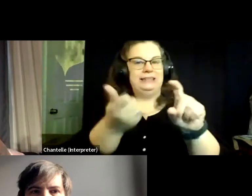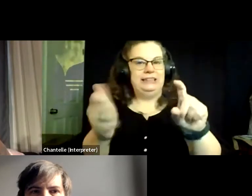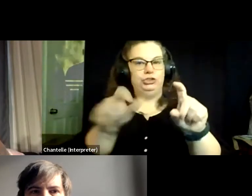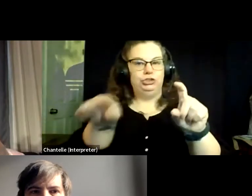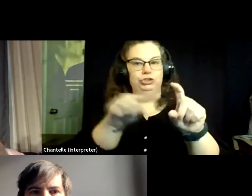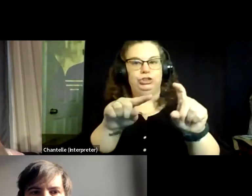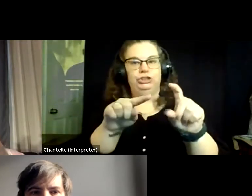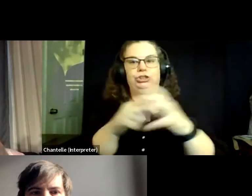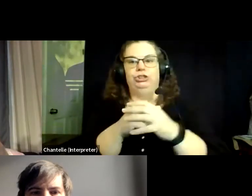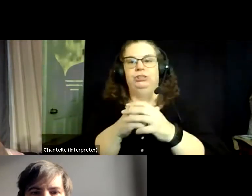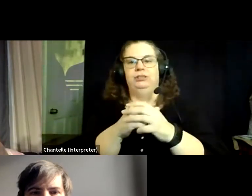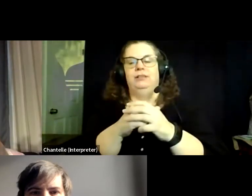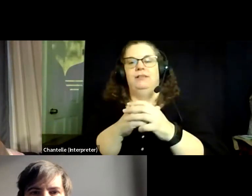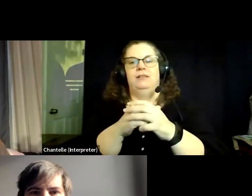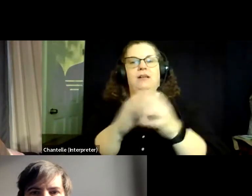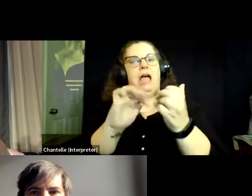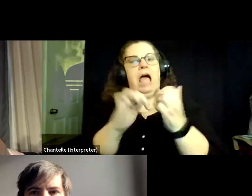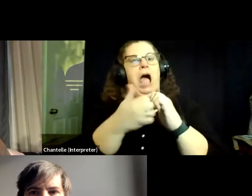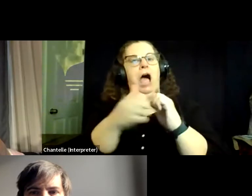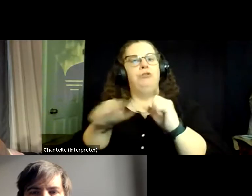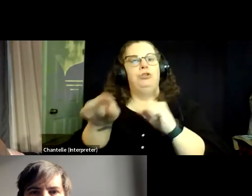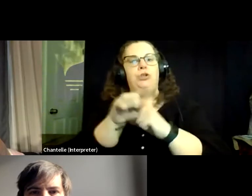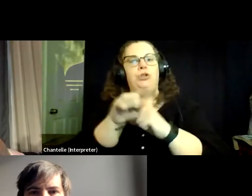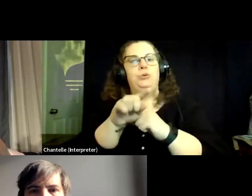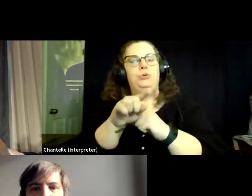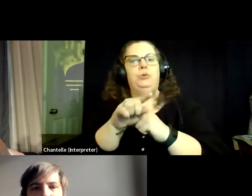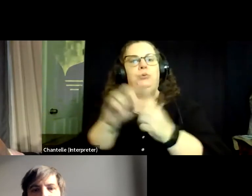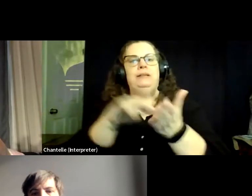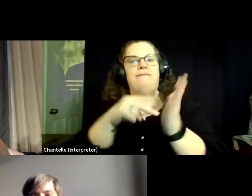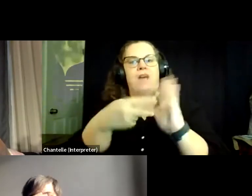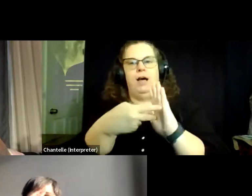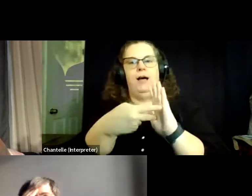question. How do you define inclusion